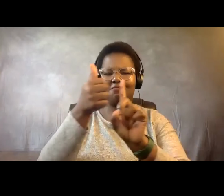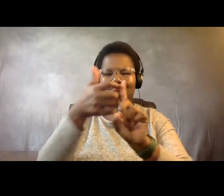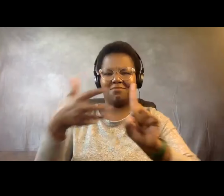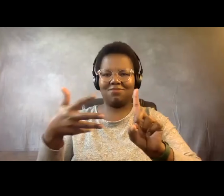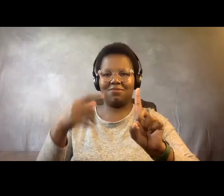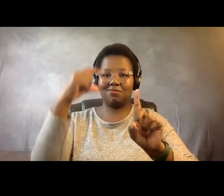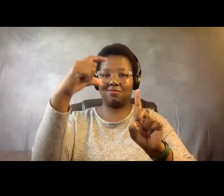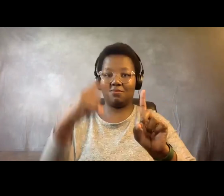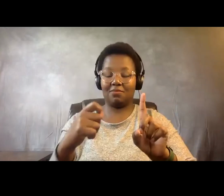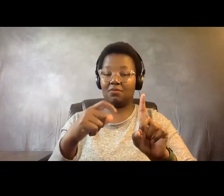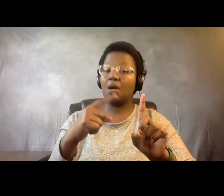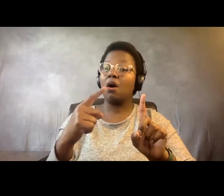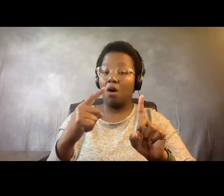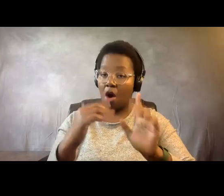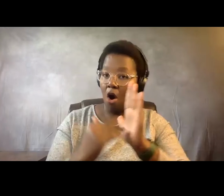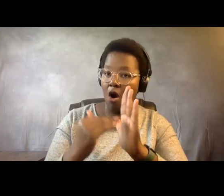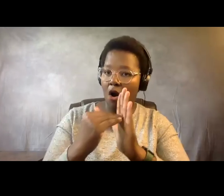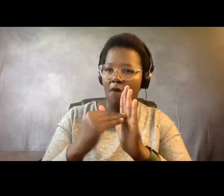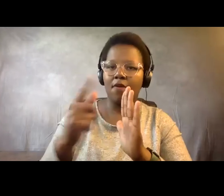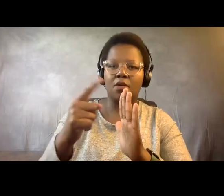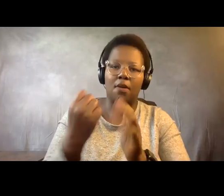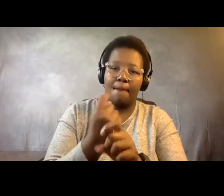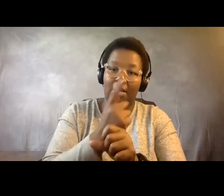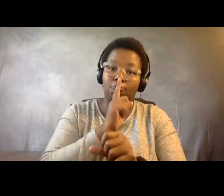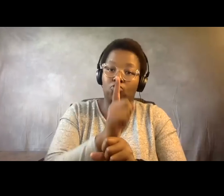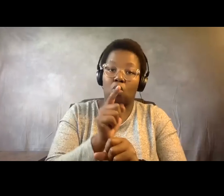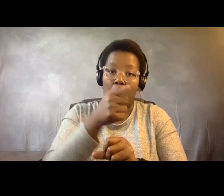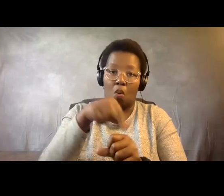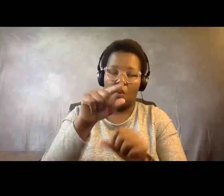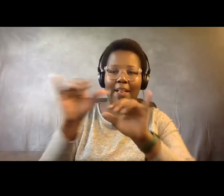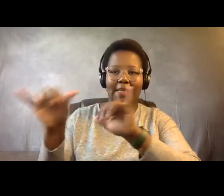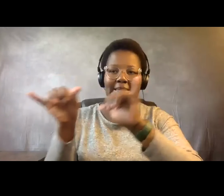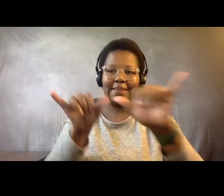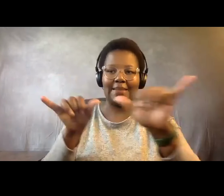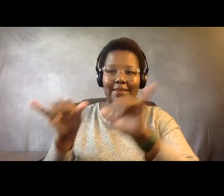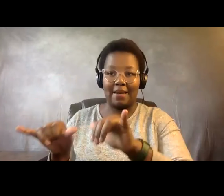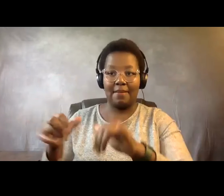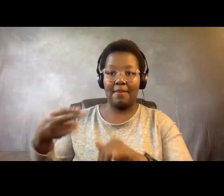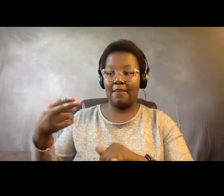the same. You want your HTML flow to be the same as the visual order so be really really careful